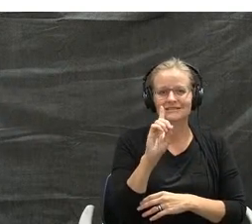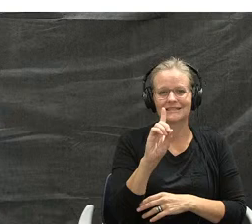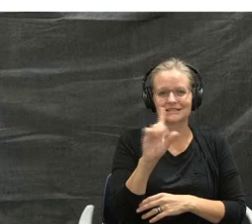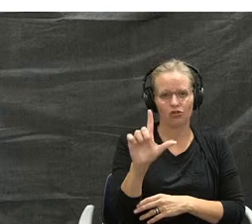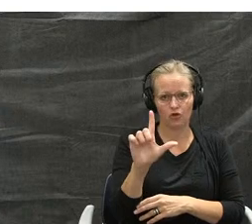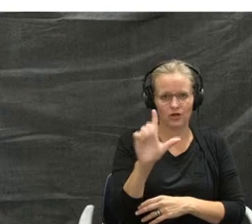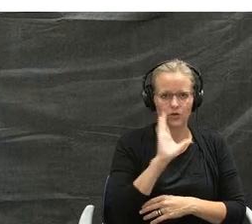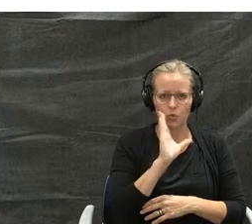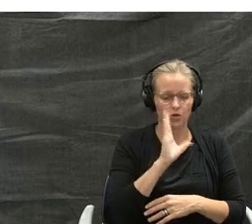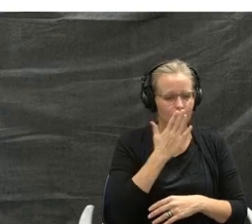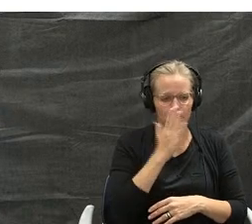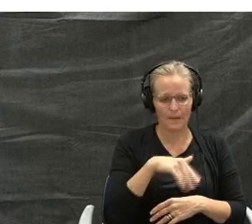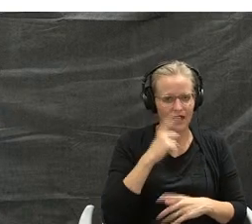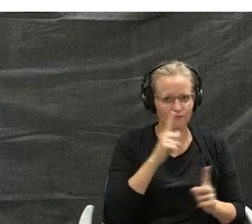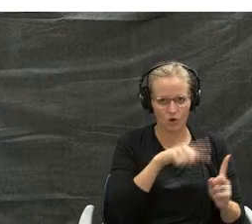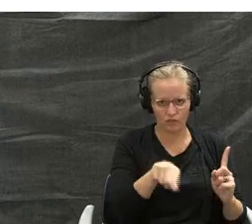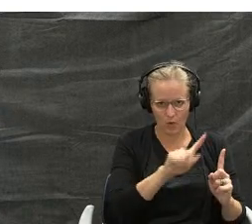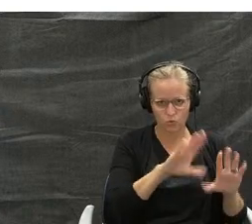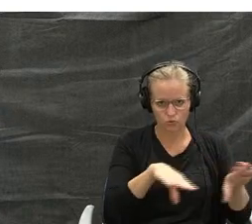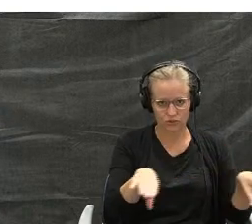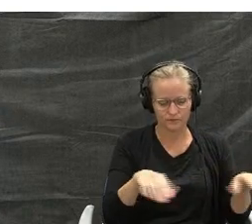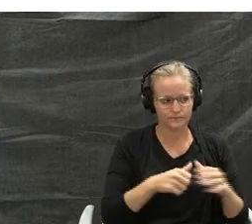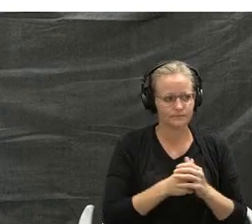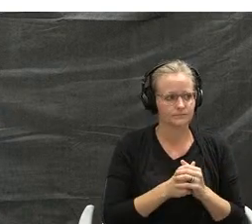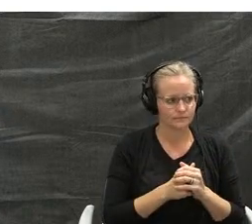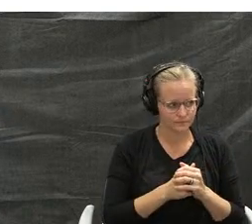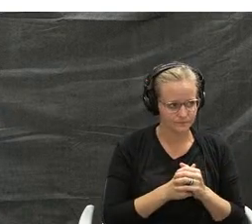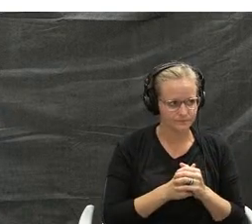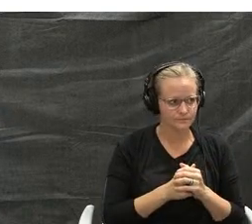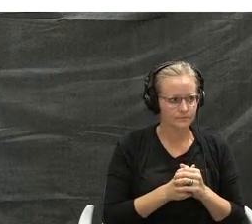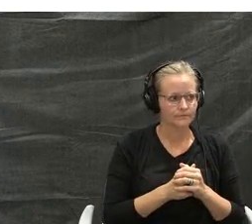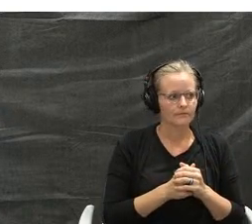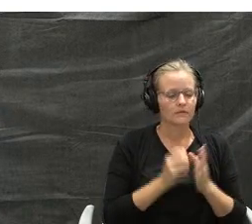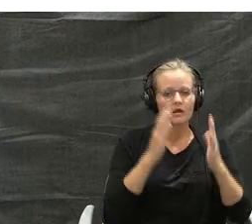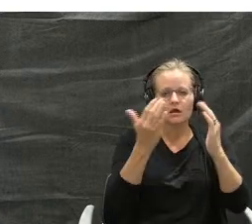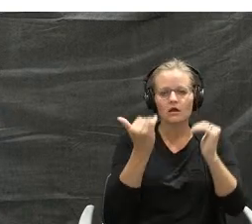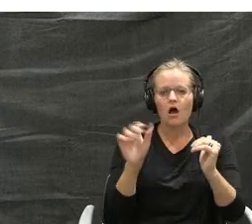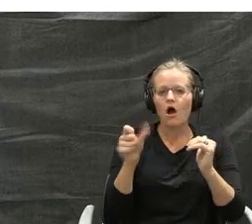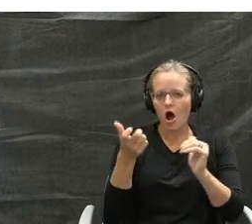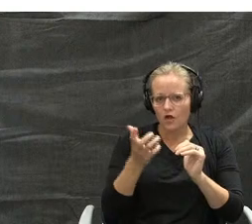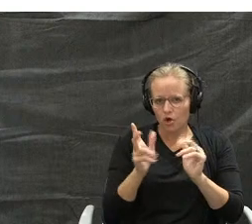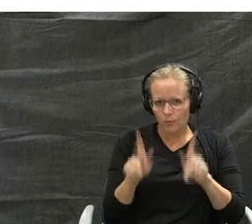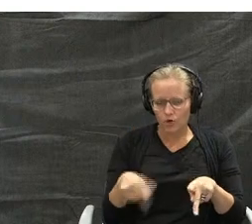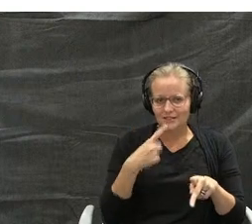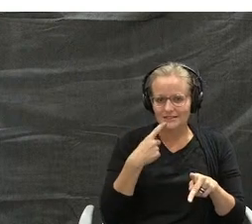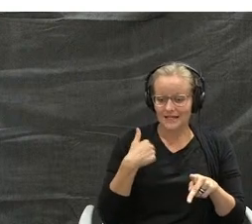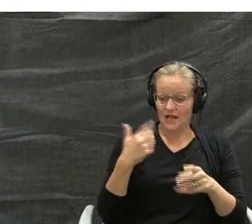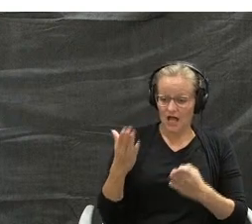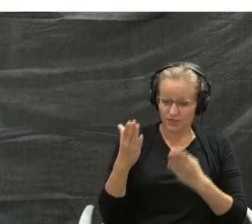through all the plans, I strongly believe that option five with the adjusted schedule for elementary is the best